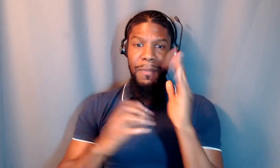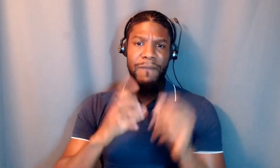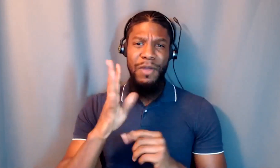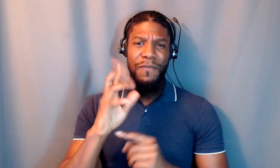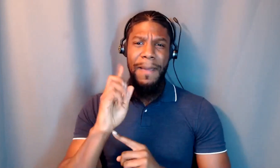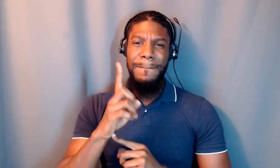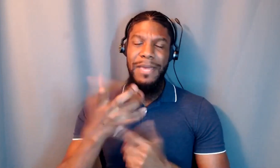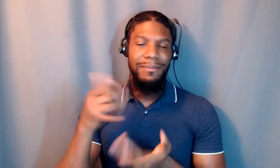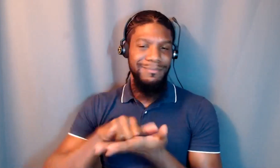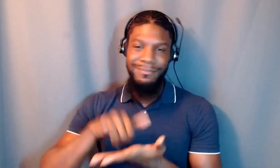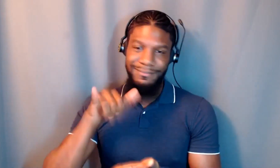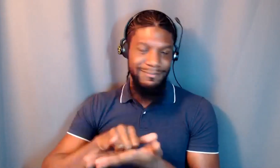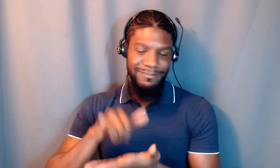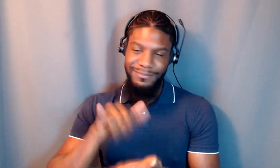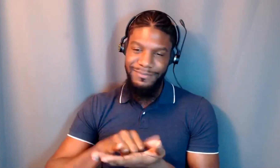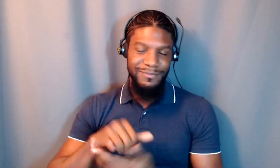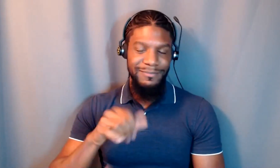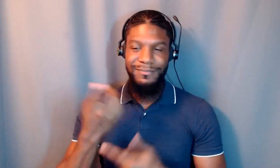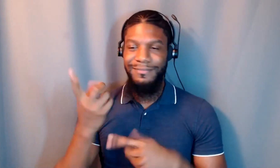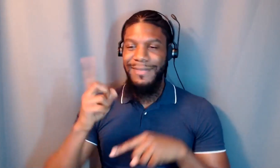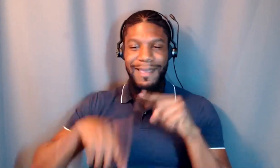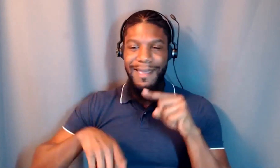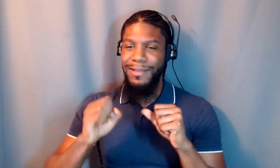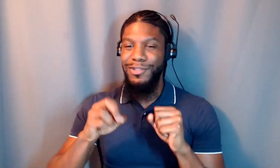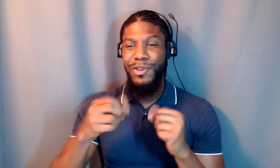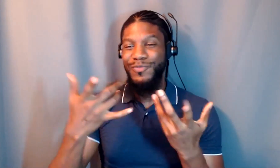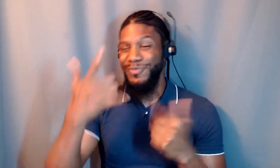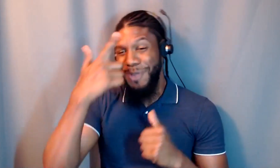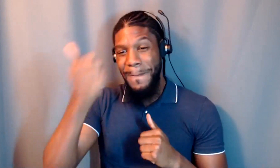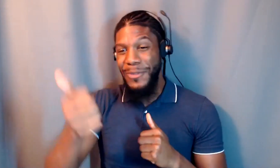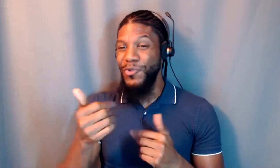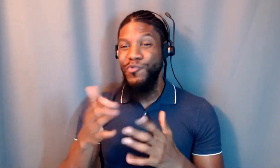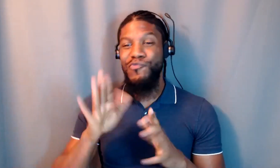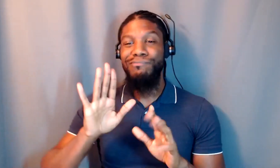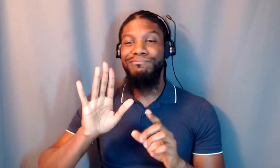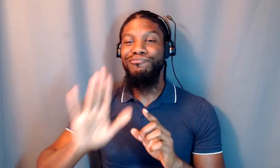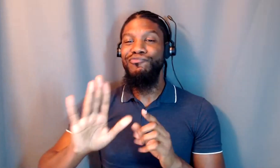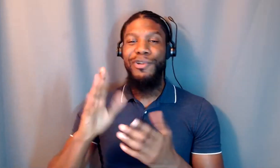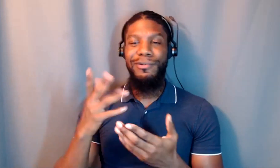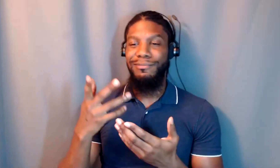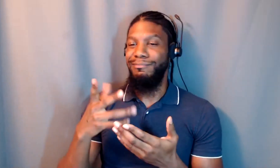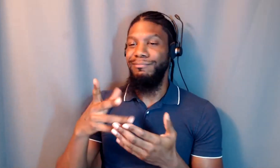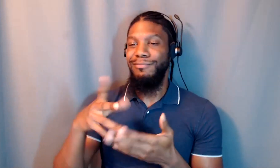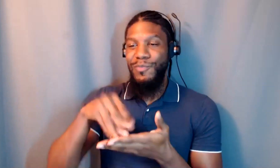And so you'll have to kind of decide what that looks like. depending on the writers you're working with,